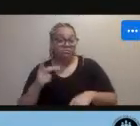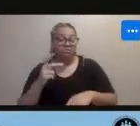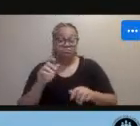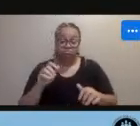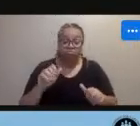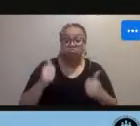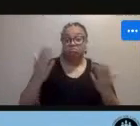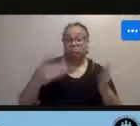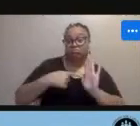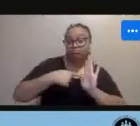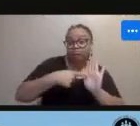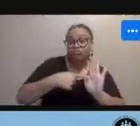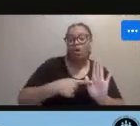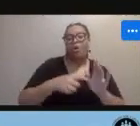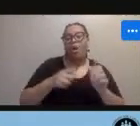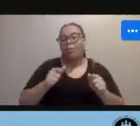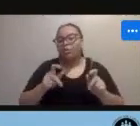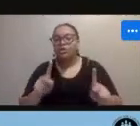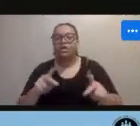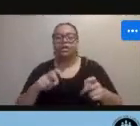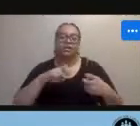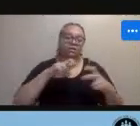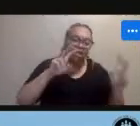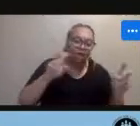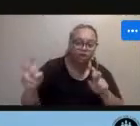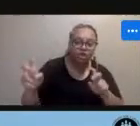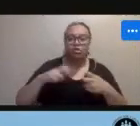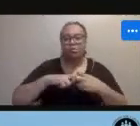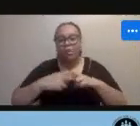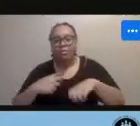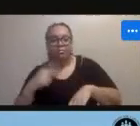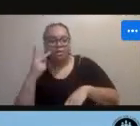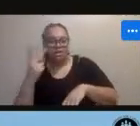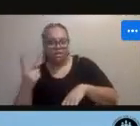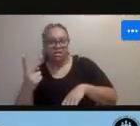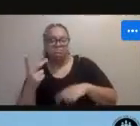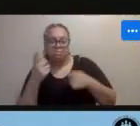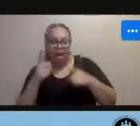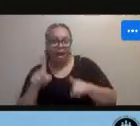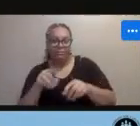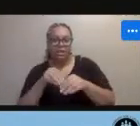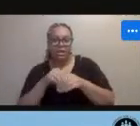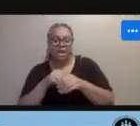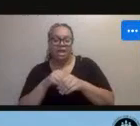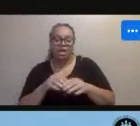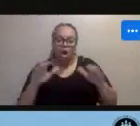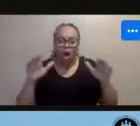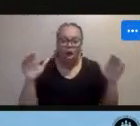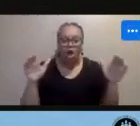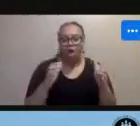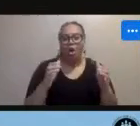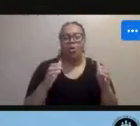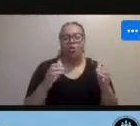VIEWPOINTS TO THE BOARD AND SOME OF THE ISSUES AND